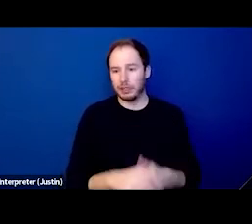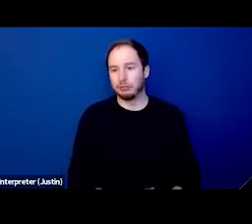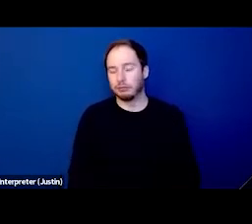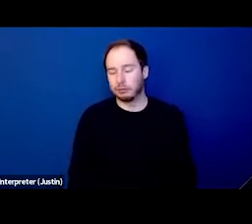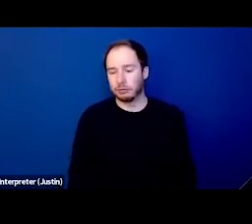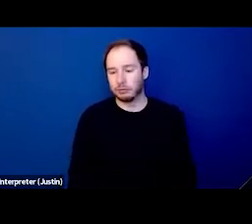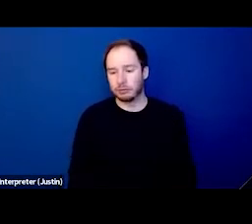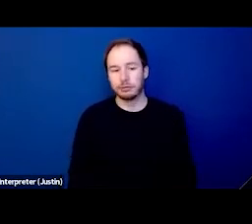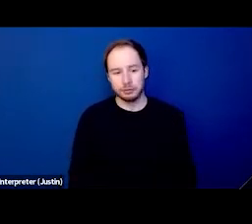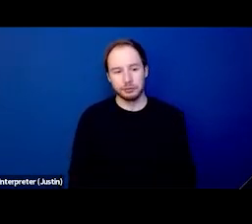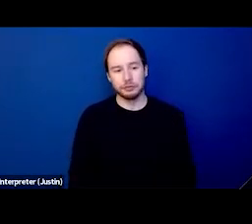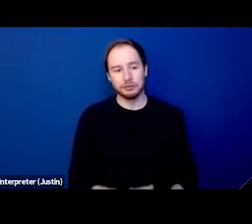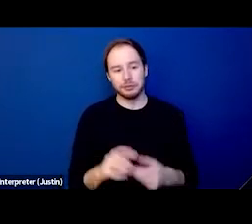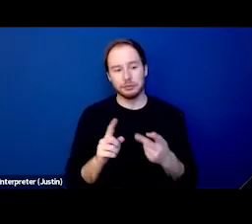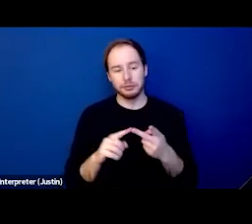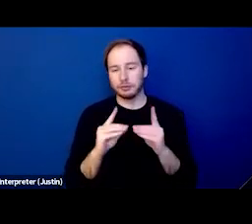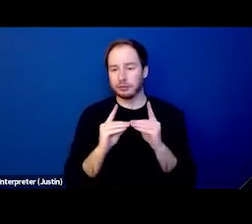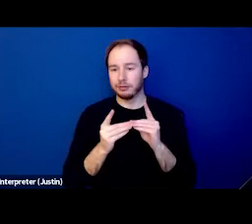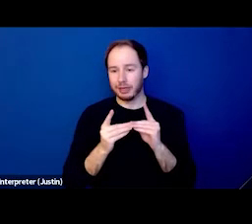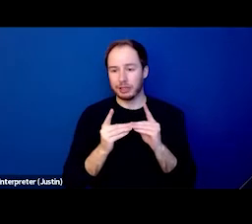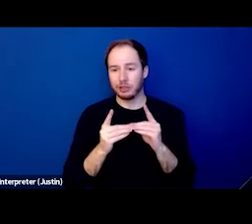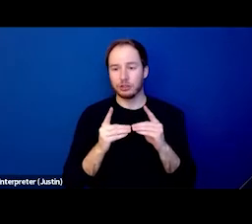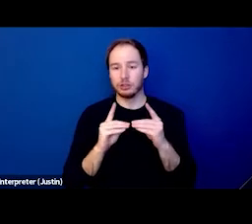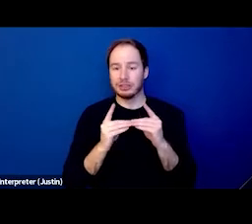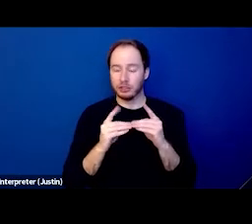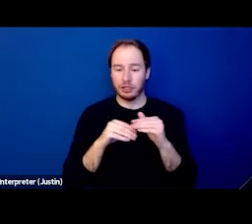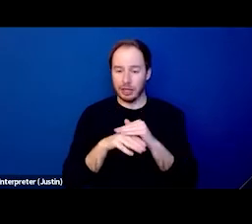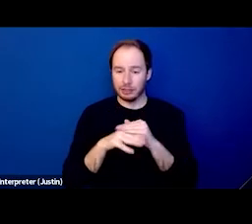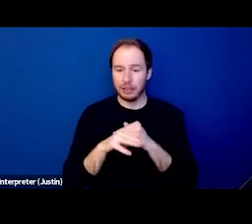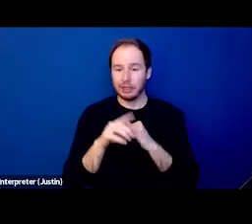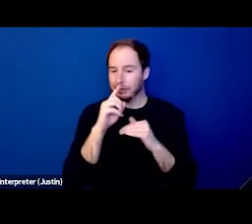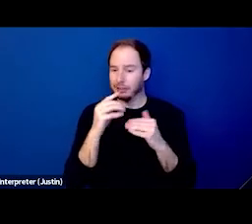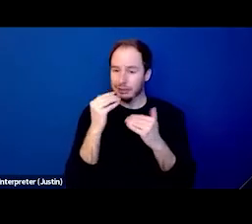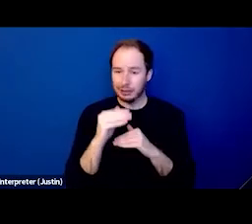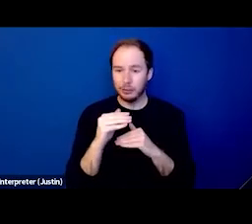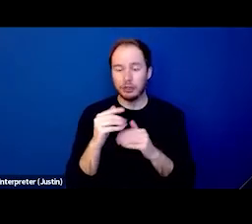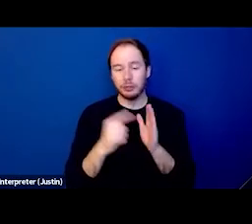And then digital access is limited in a lot of tribal offices and libraries and schools.